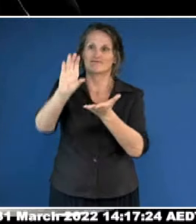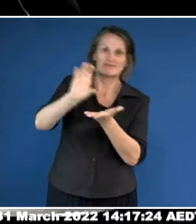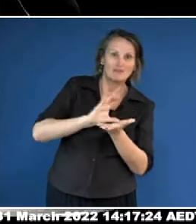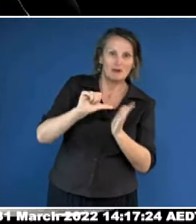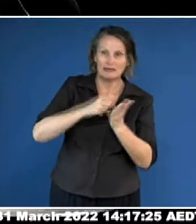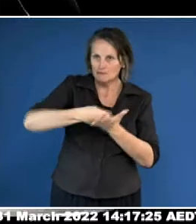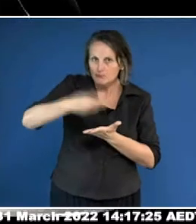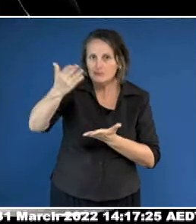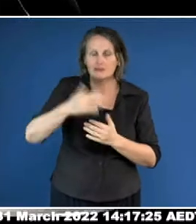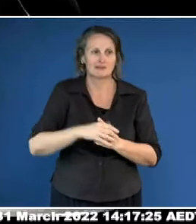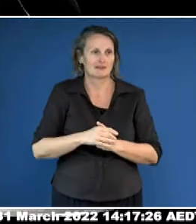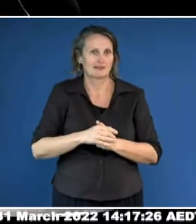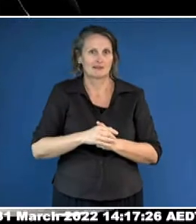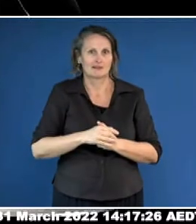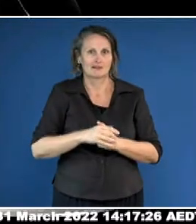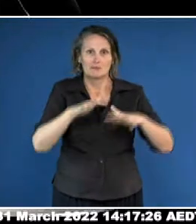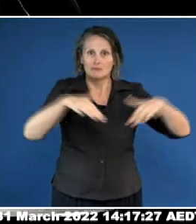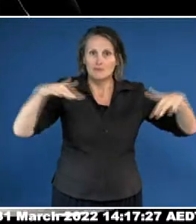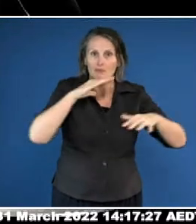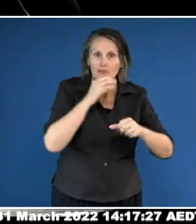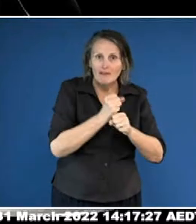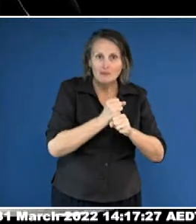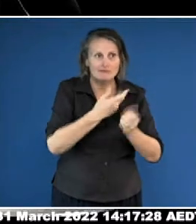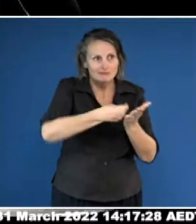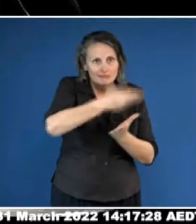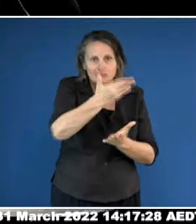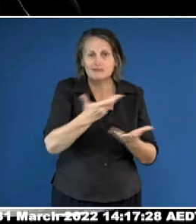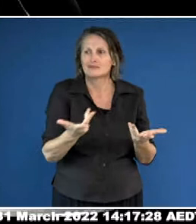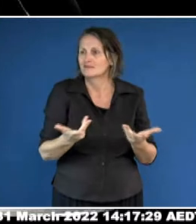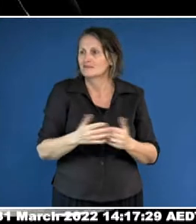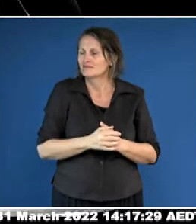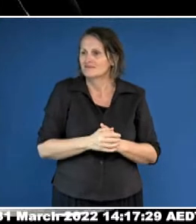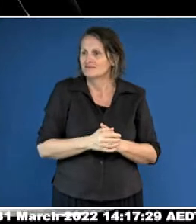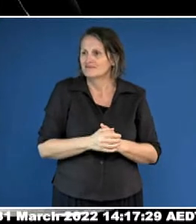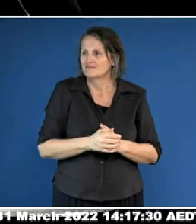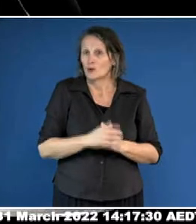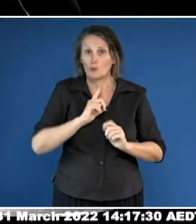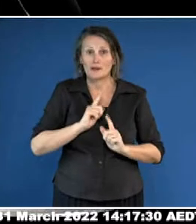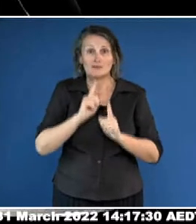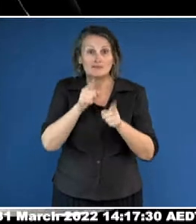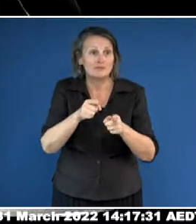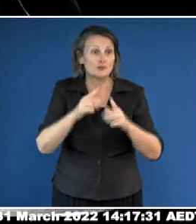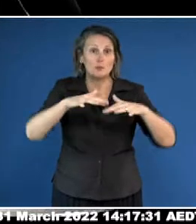We've given evidence at - as witnesses to, you know, Parliamentary and Senate inquiries.